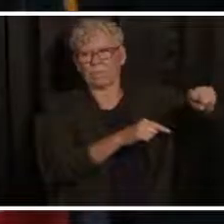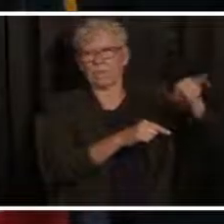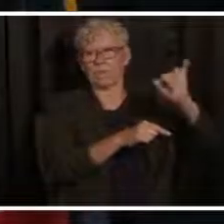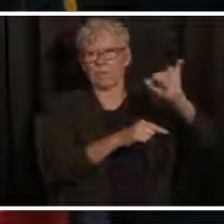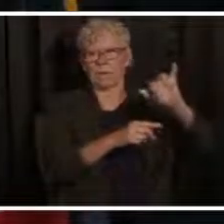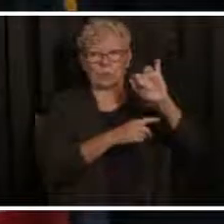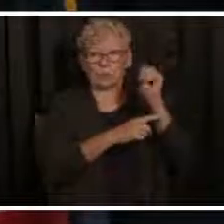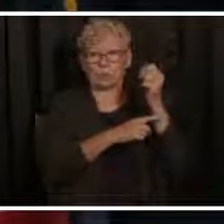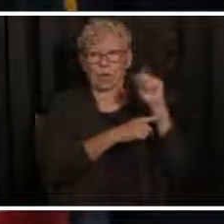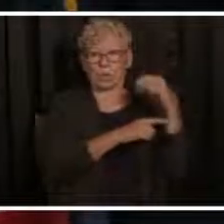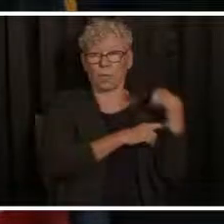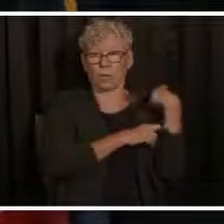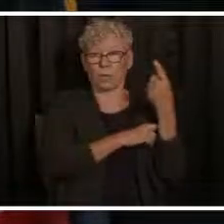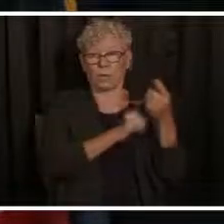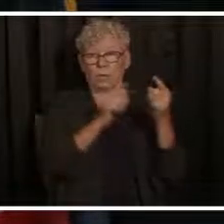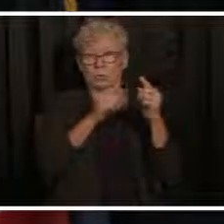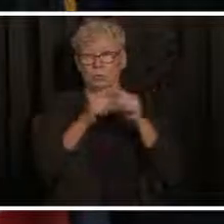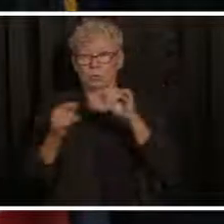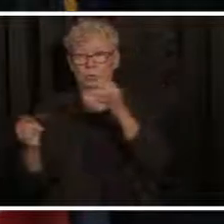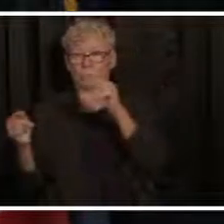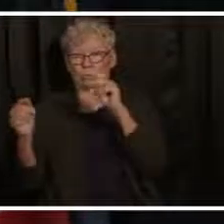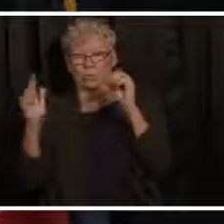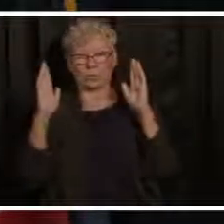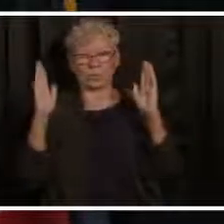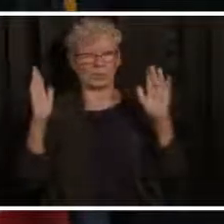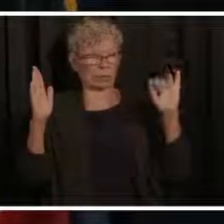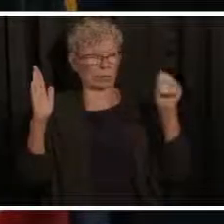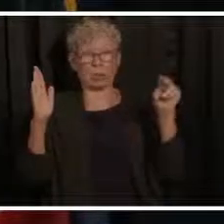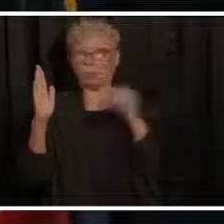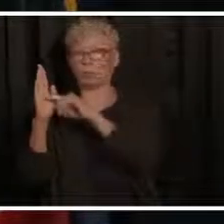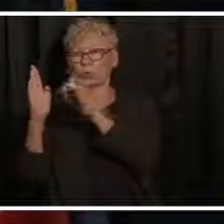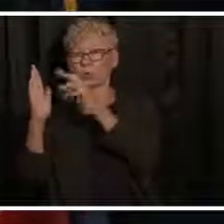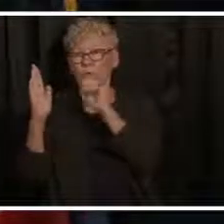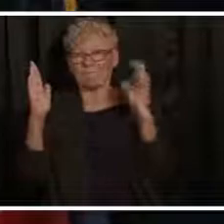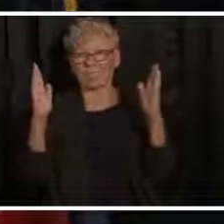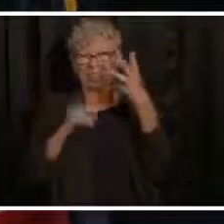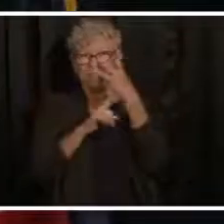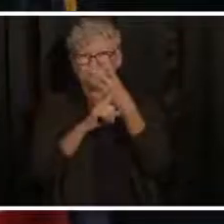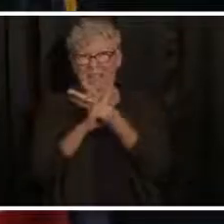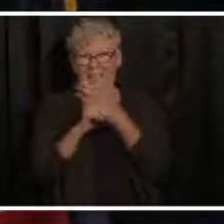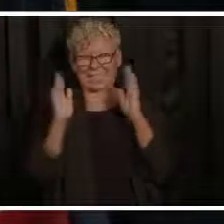a few that but that's basically the 6 month period.